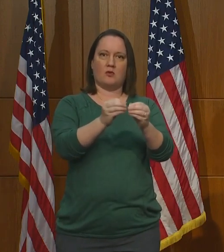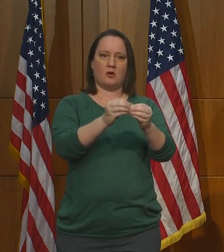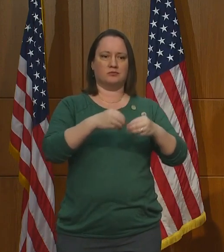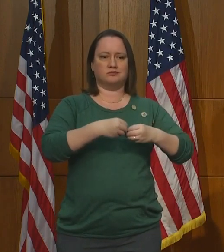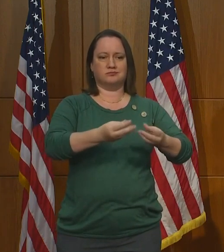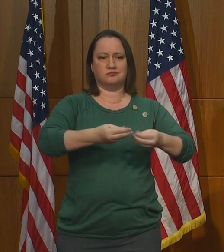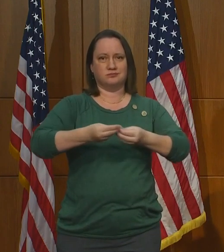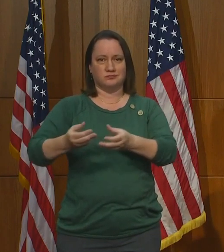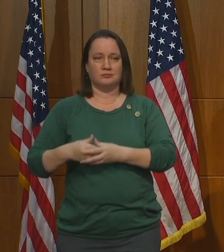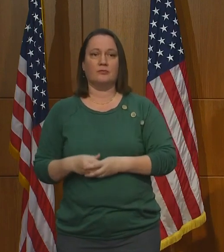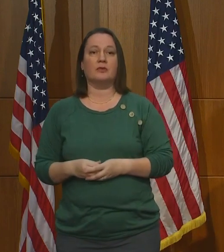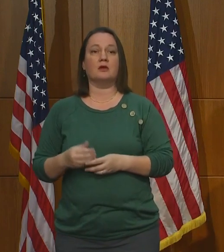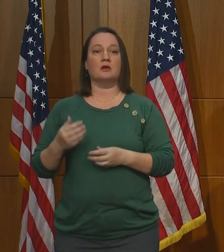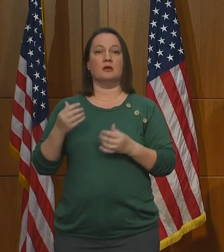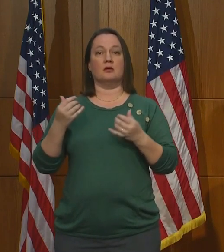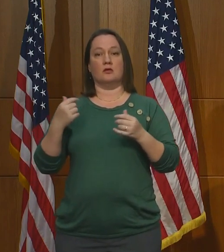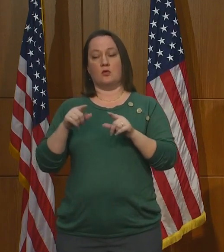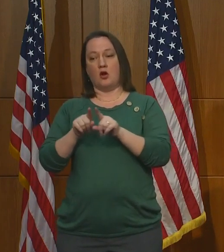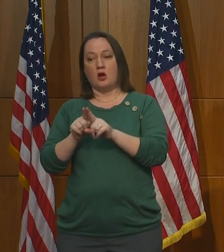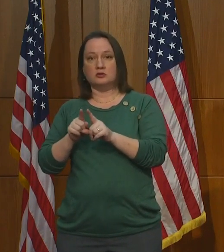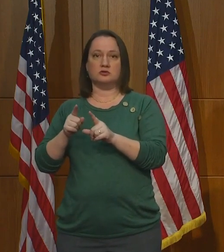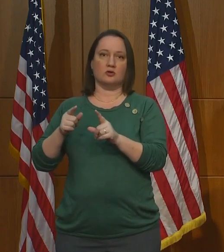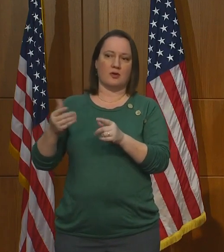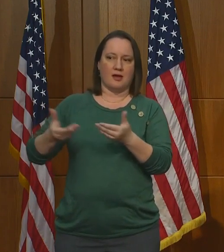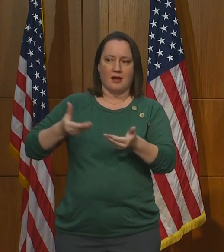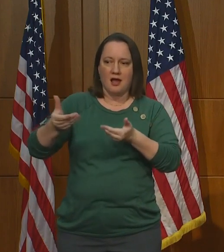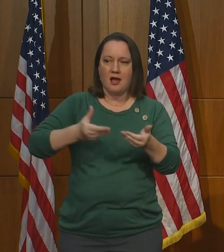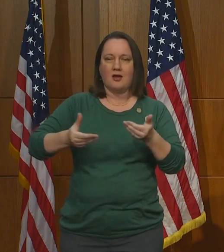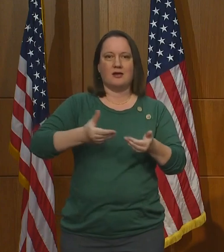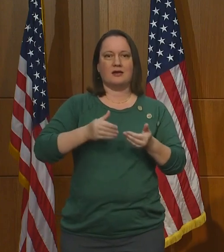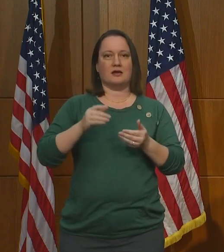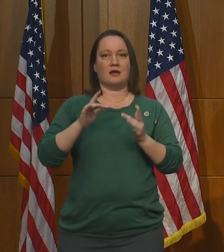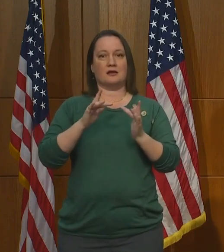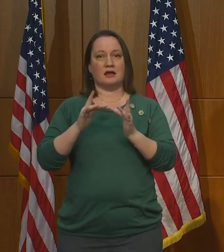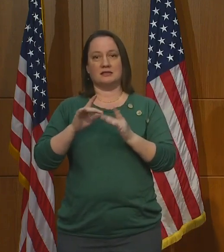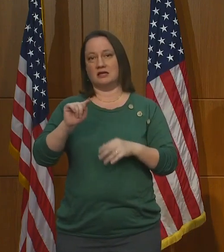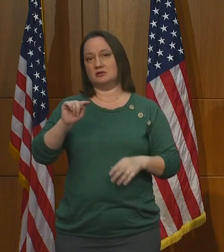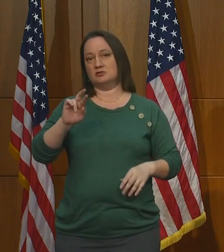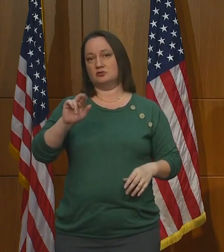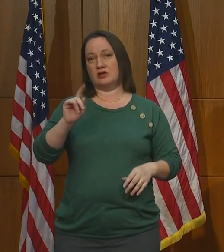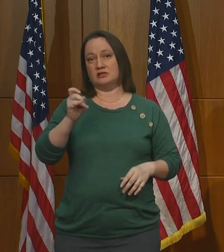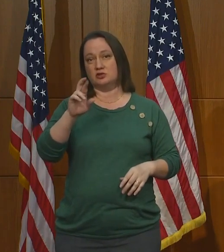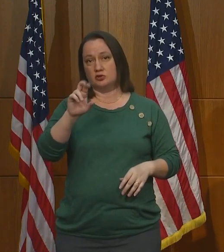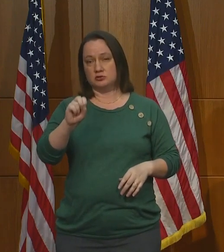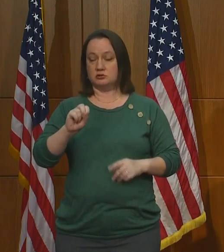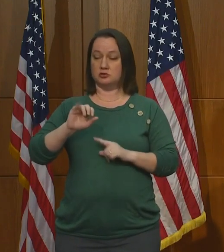OUR TESTING CAPACITY. AND WE ARE MOVING TOWARD OUR GOAL OF